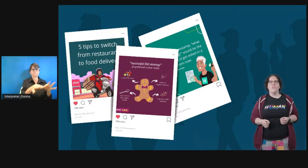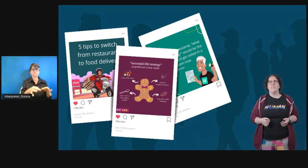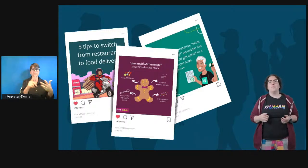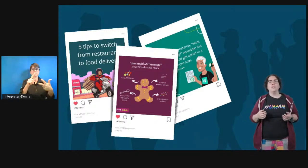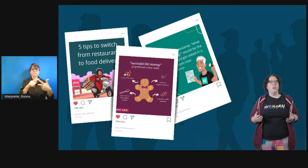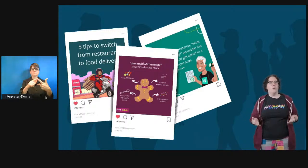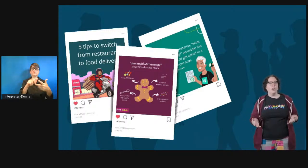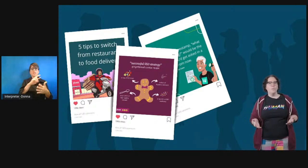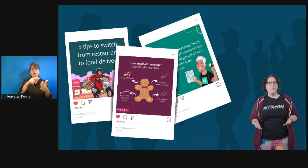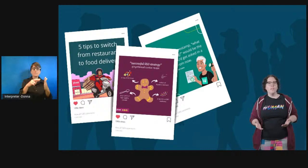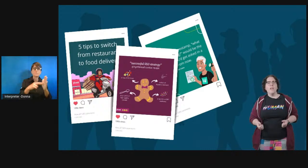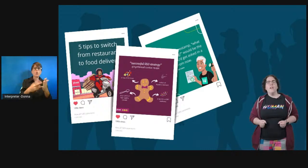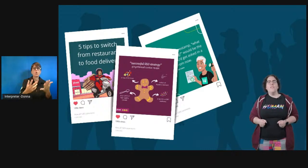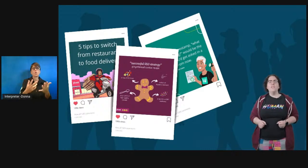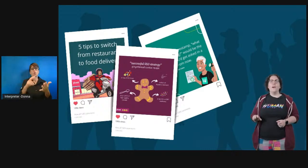We have Informative images which convey meaning .